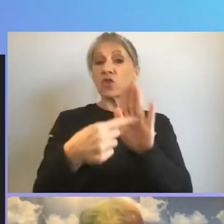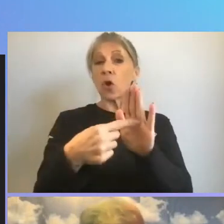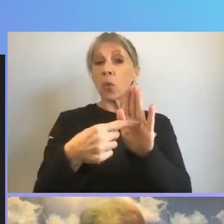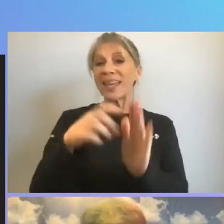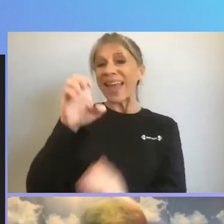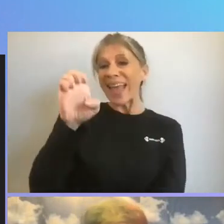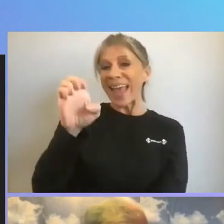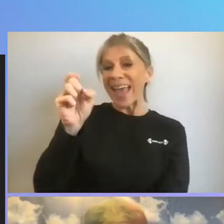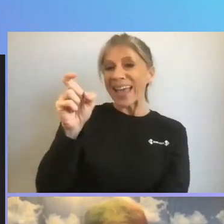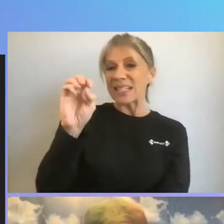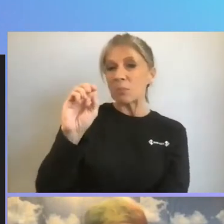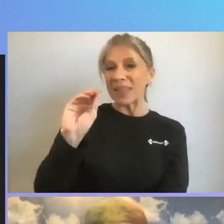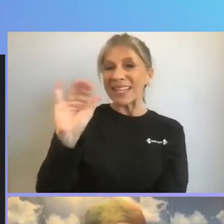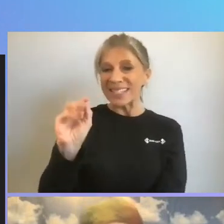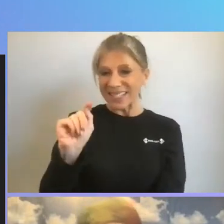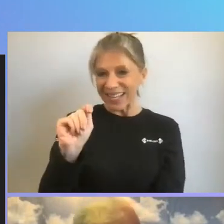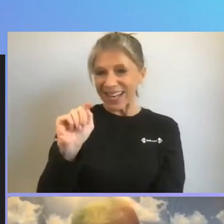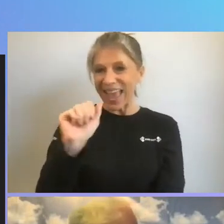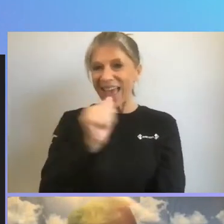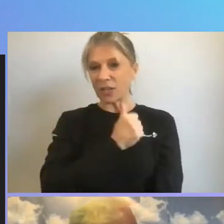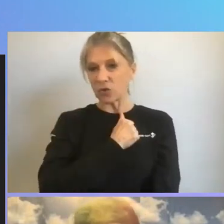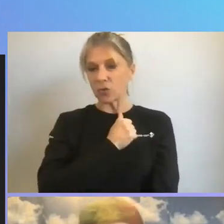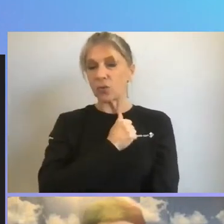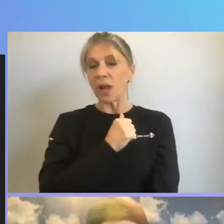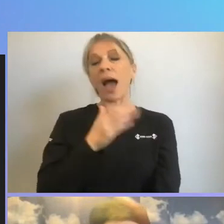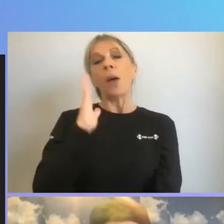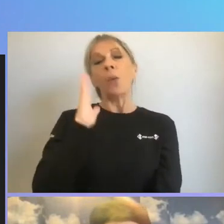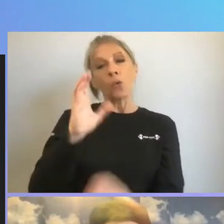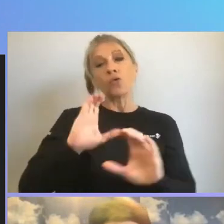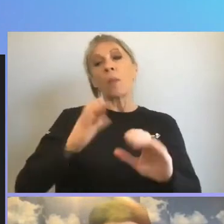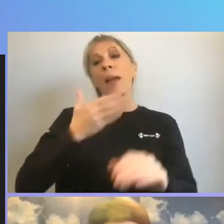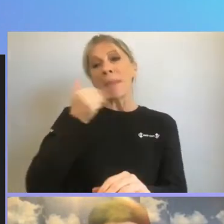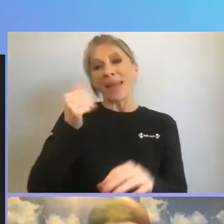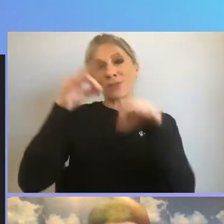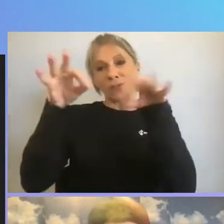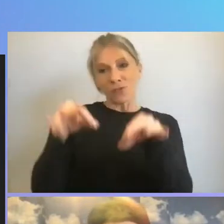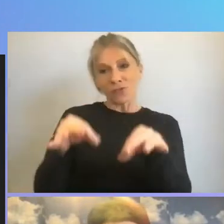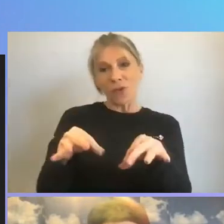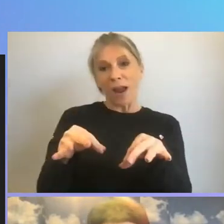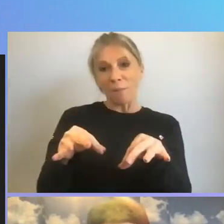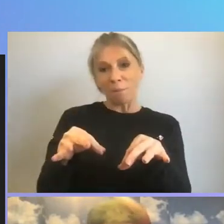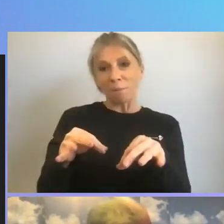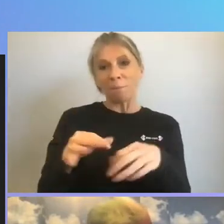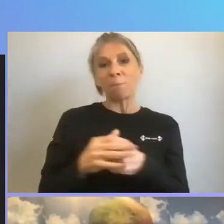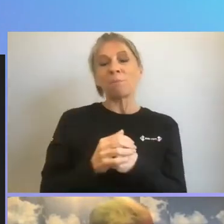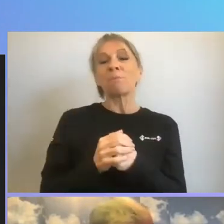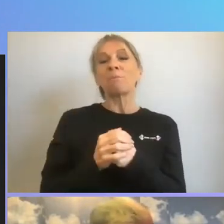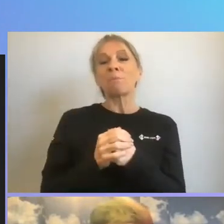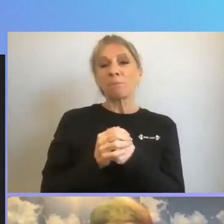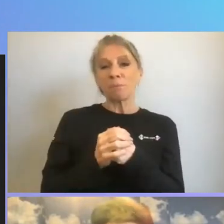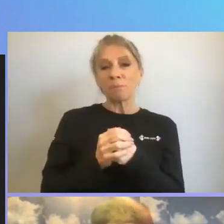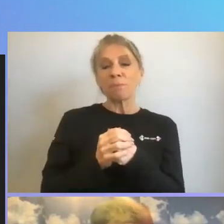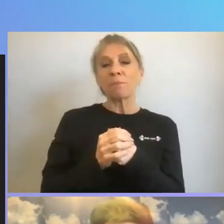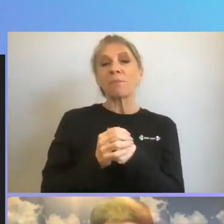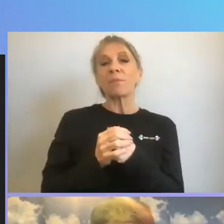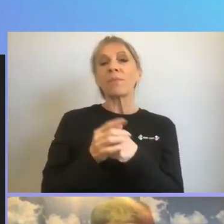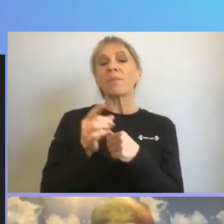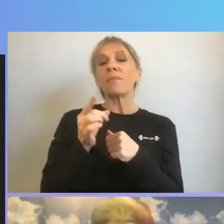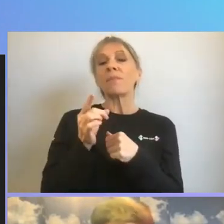going to do my best to describe